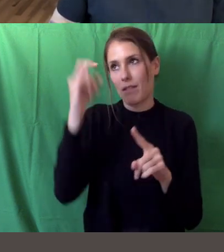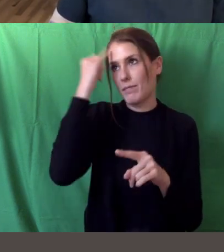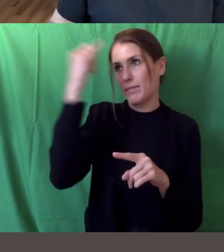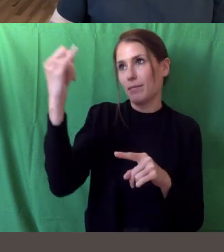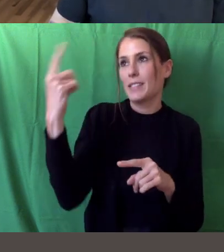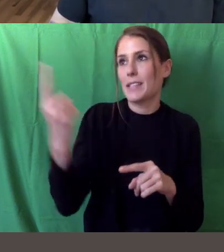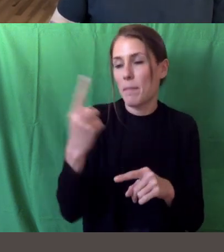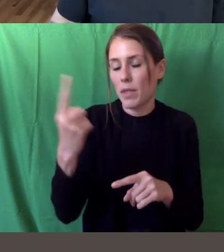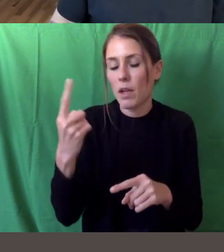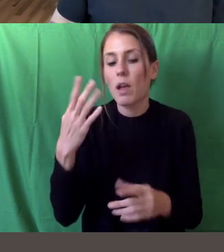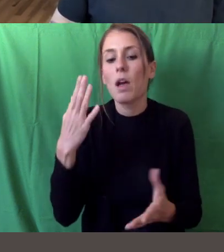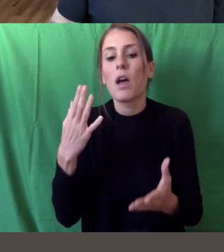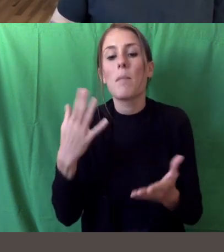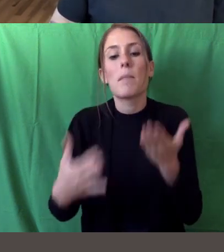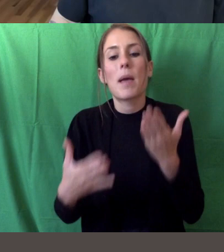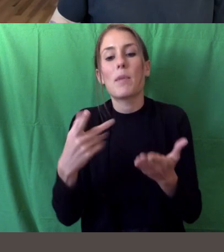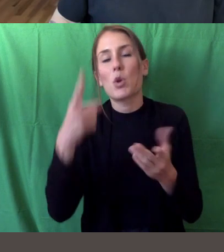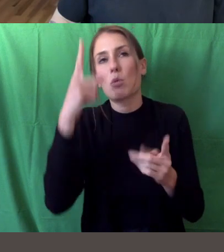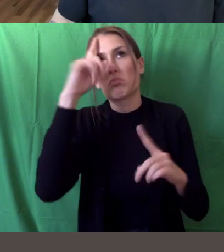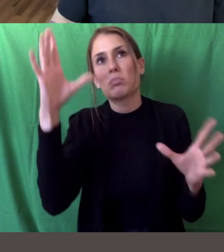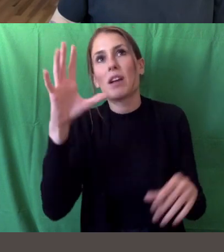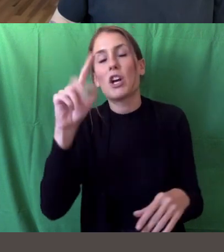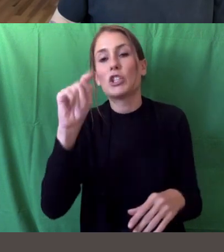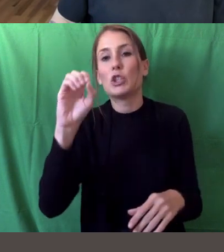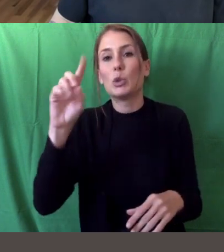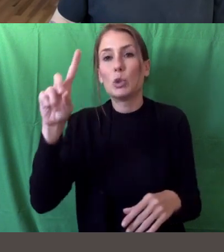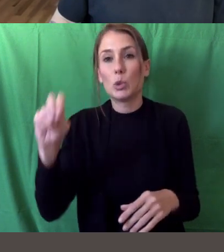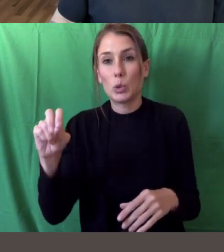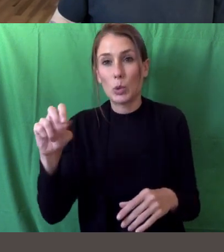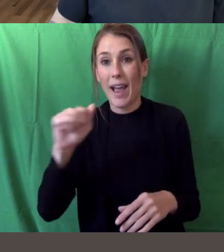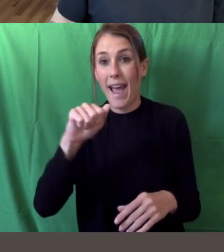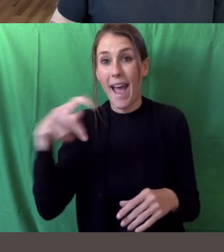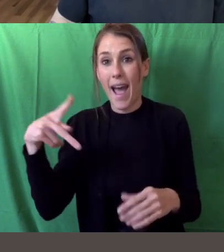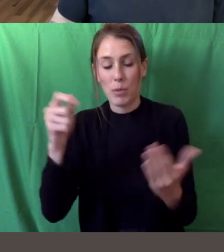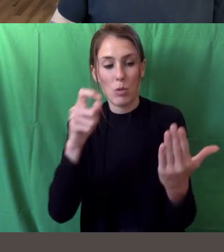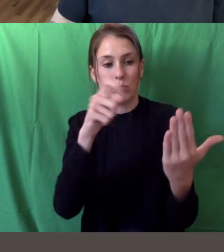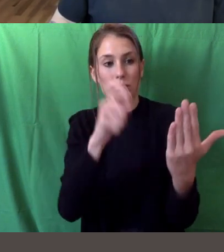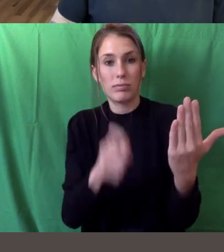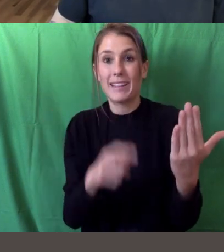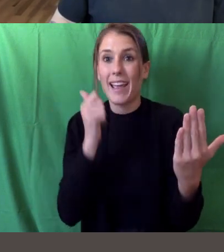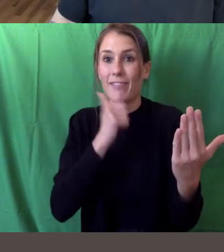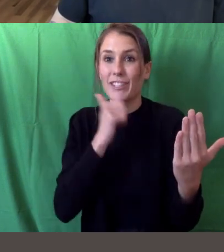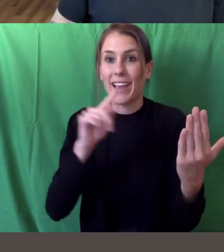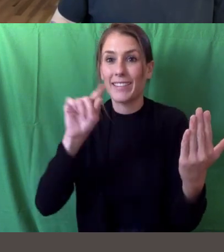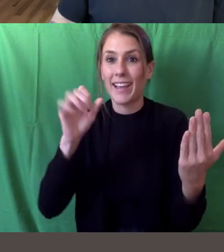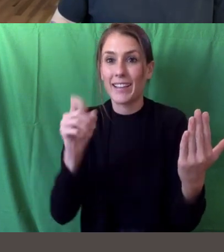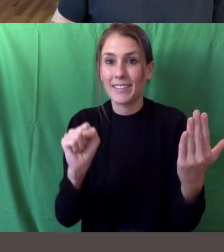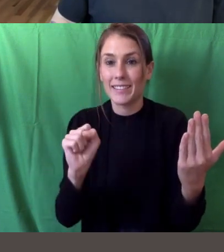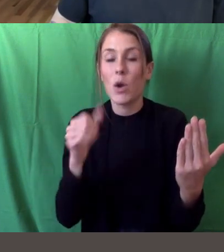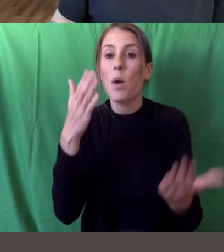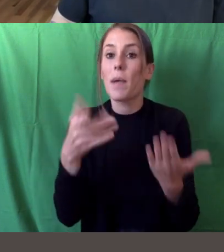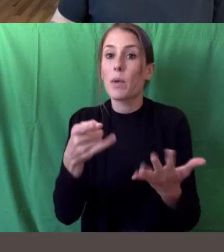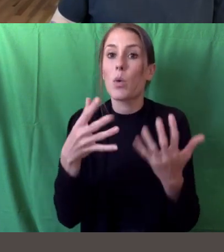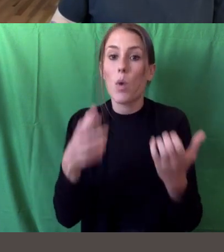maybe let's consider a to-do application where you can keep track of daily tasks. You'd probably want to add some features like the ability to add tasks,